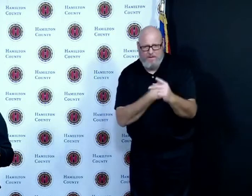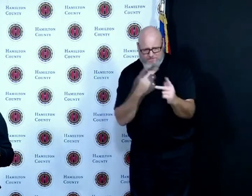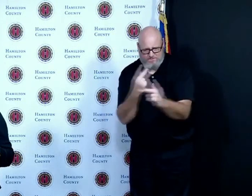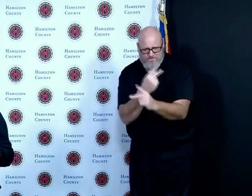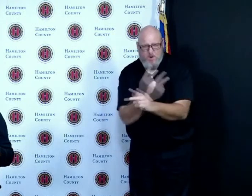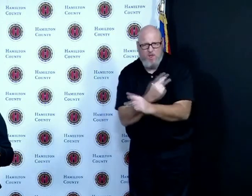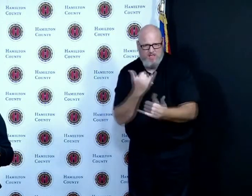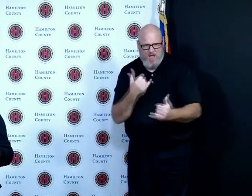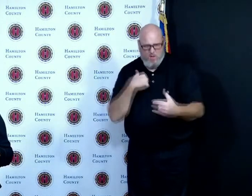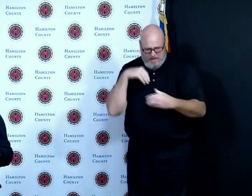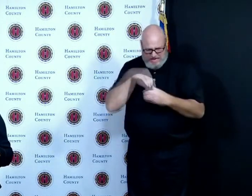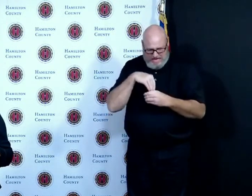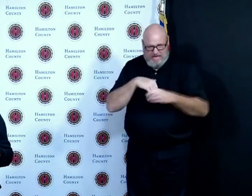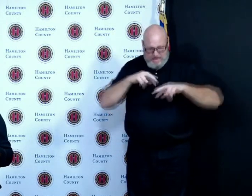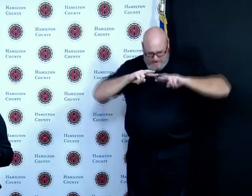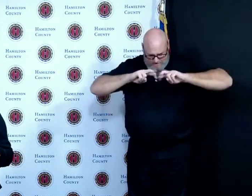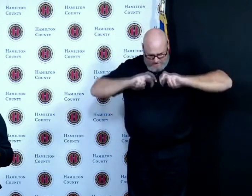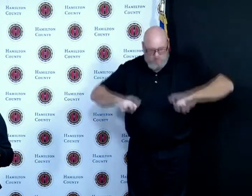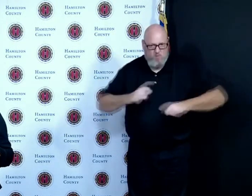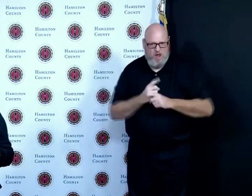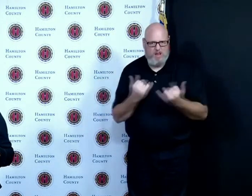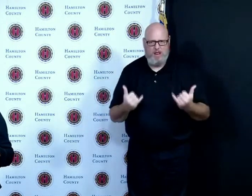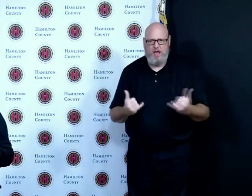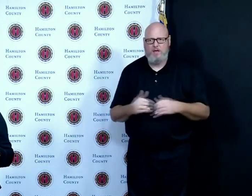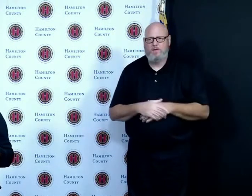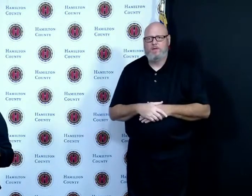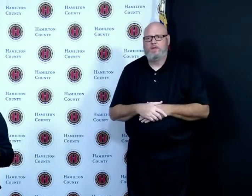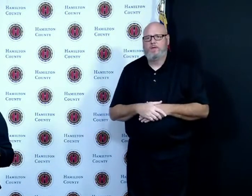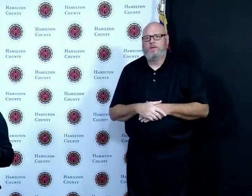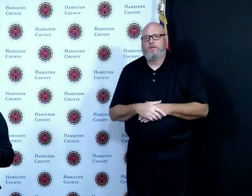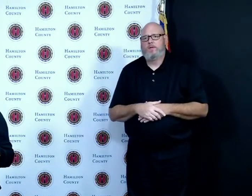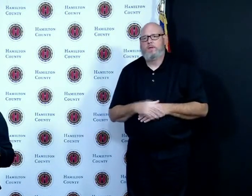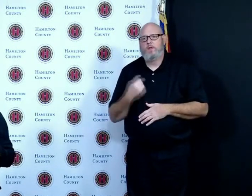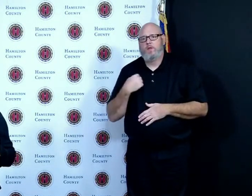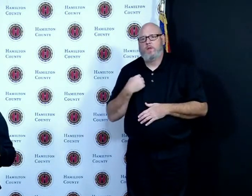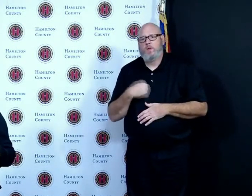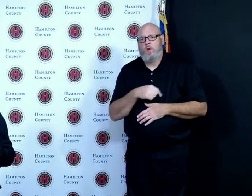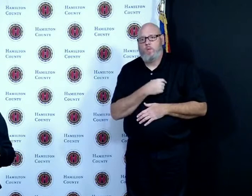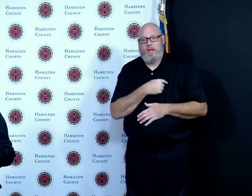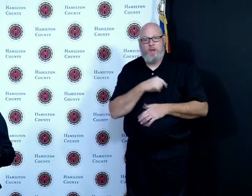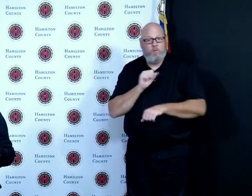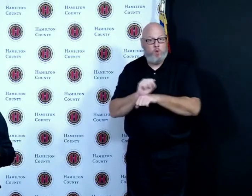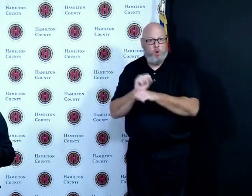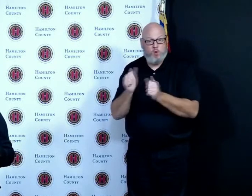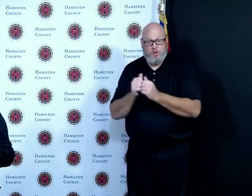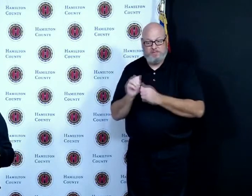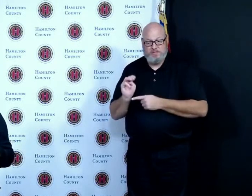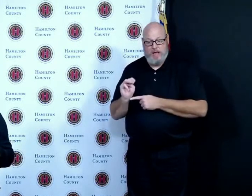let me just say since our announcement last week already we have been able to help